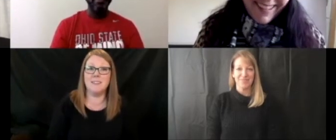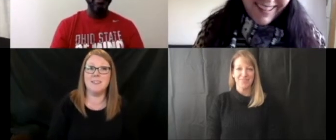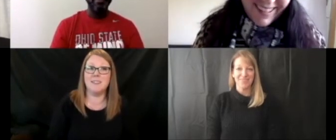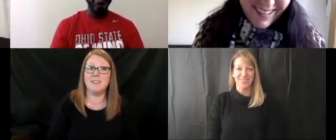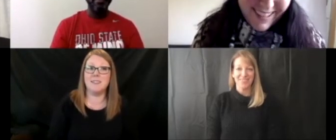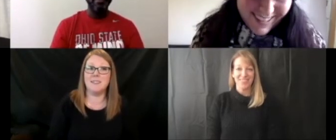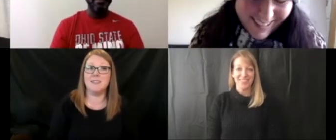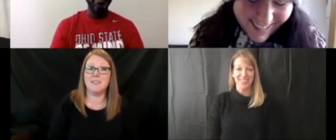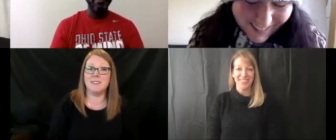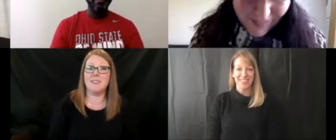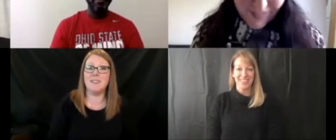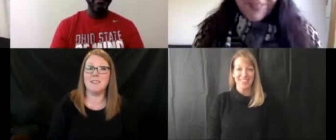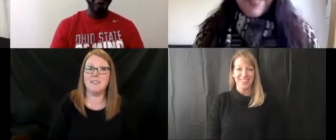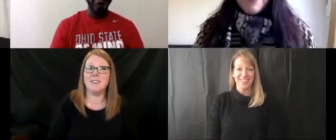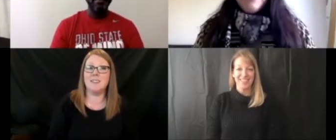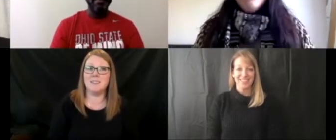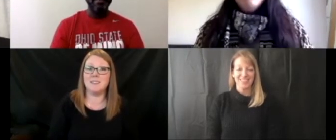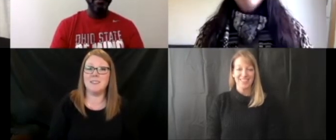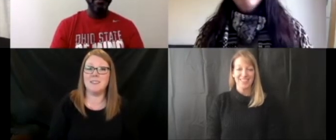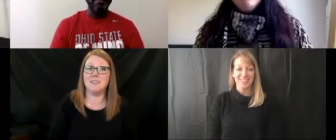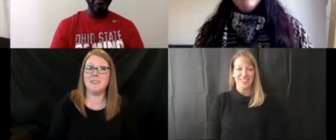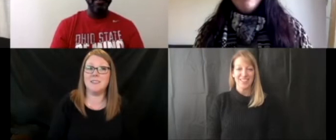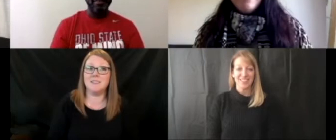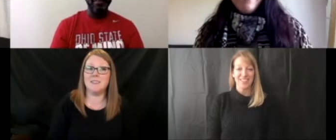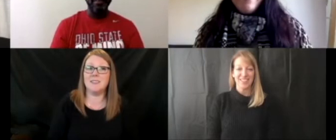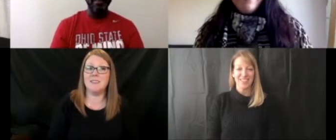and an invoice for a tree